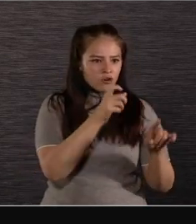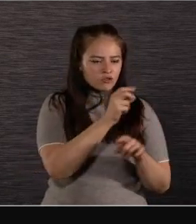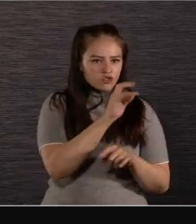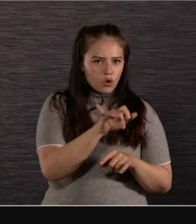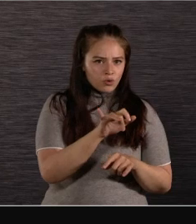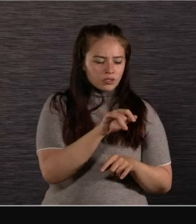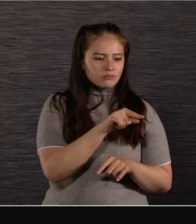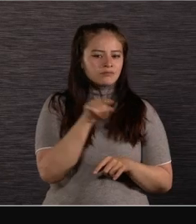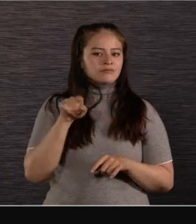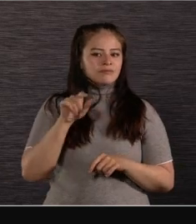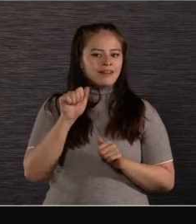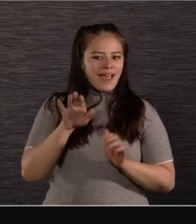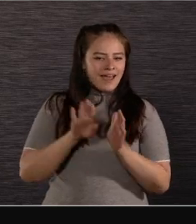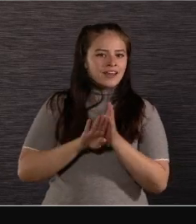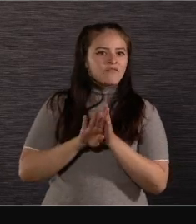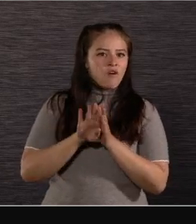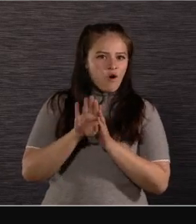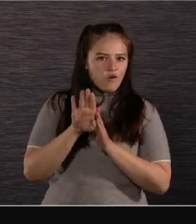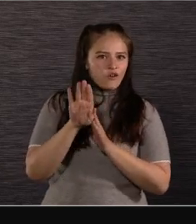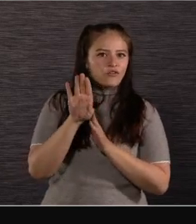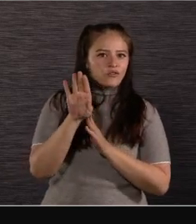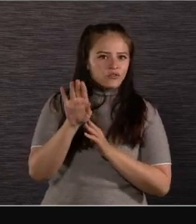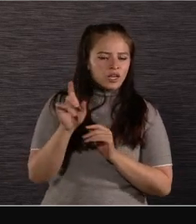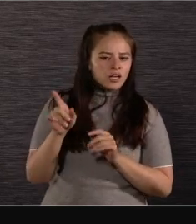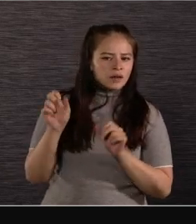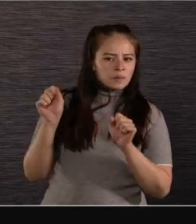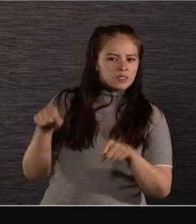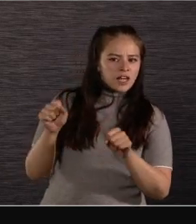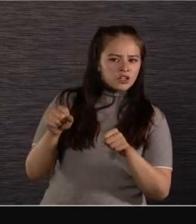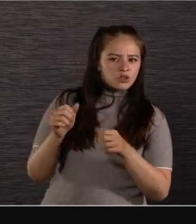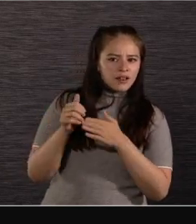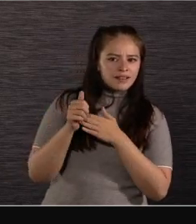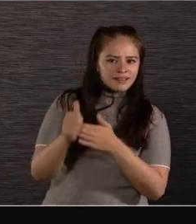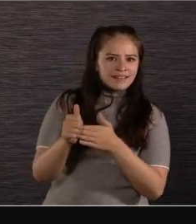and also have the potential to be a leading product in the drone industry.